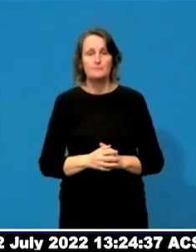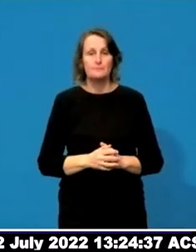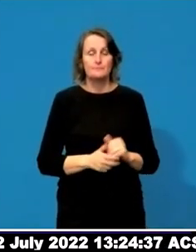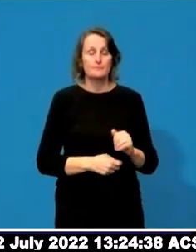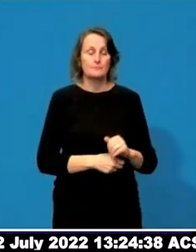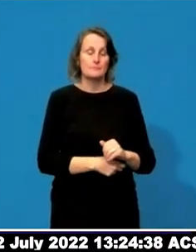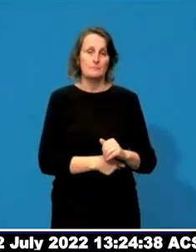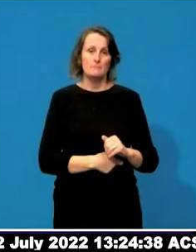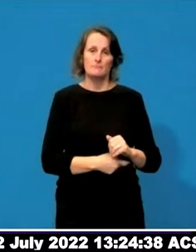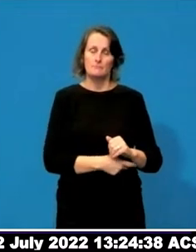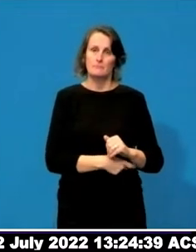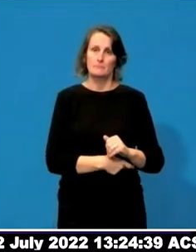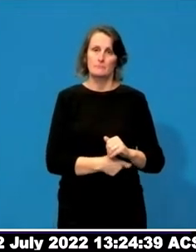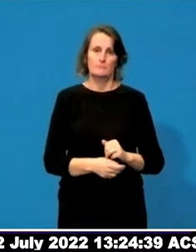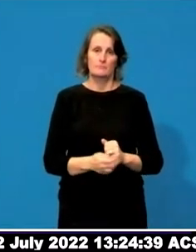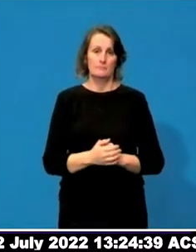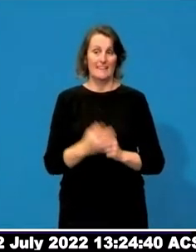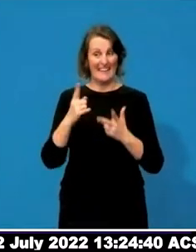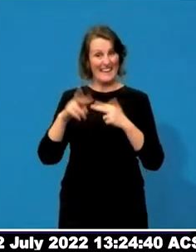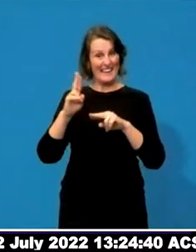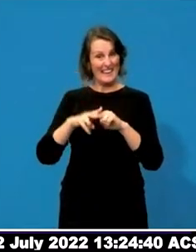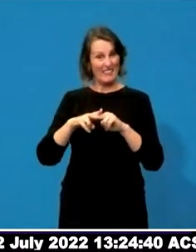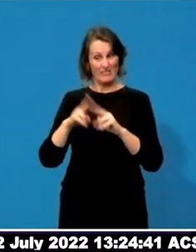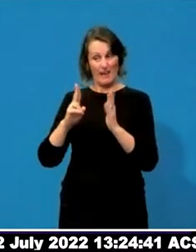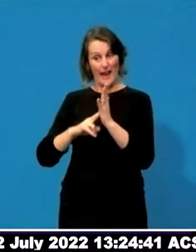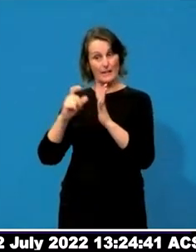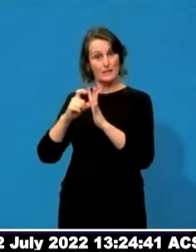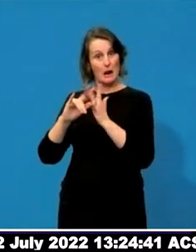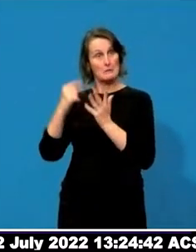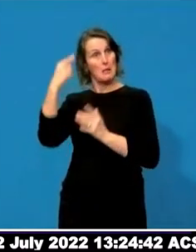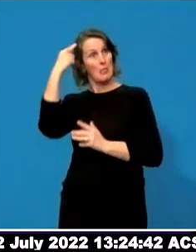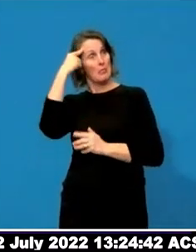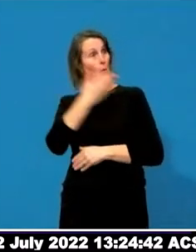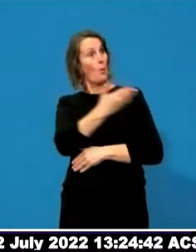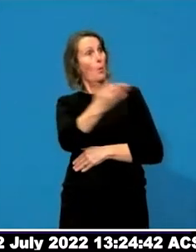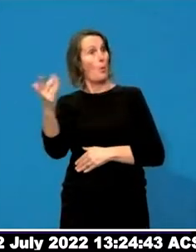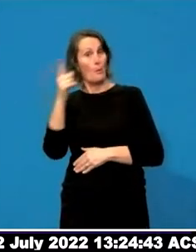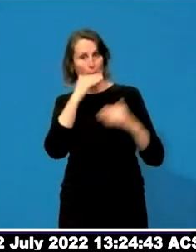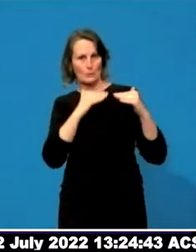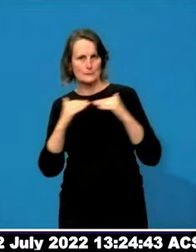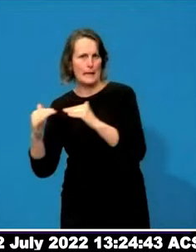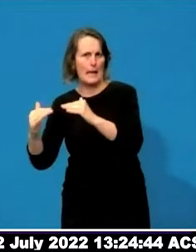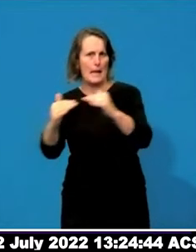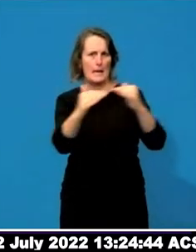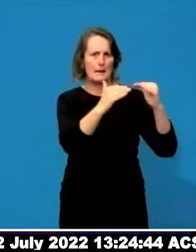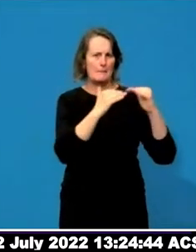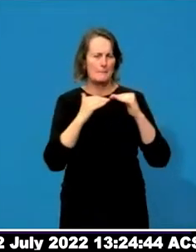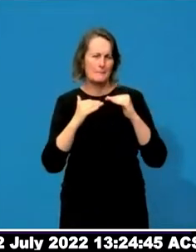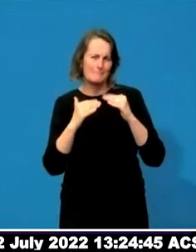MS McMAHON: What impact do these assumptions have on the operation of the NDIS on the Lands?